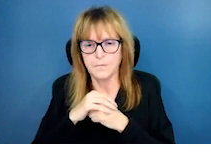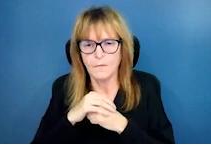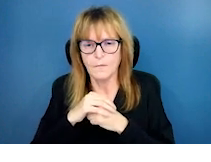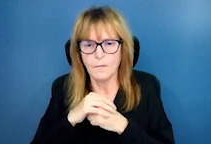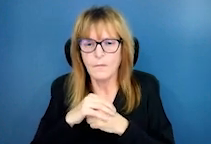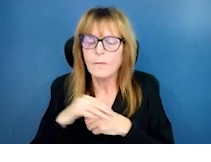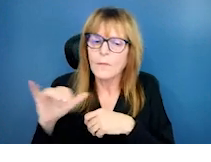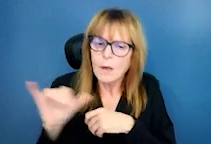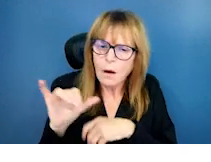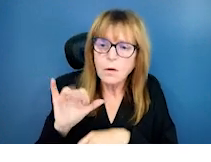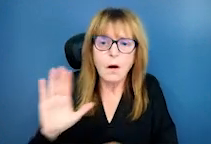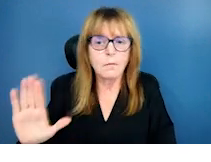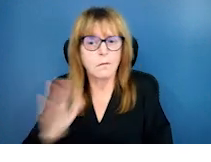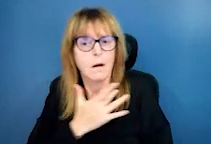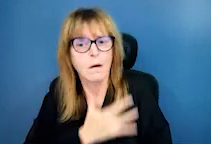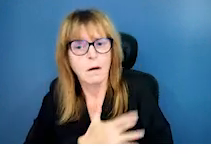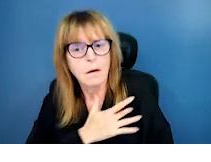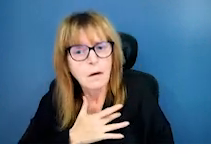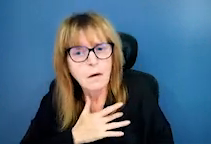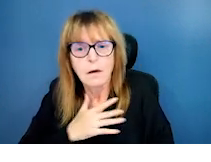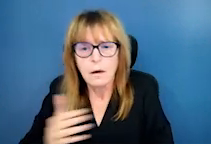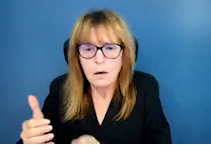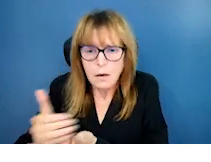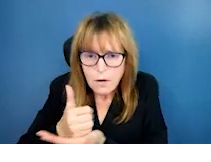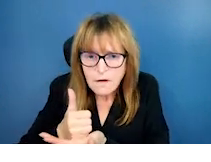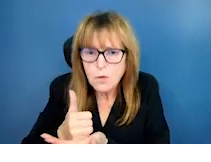Finally, we consider other factors based on government priorities.